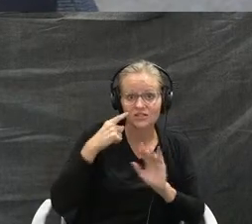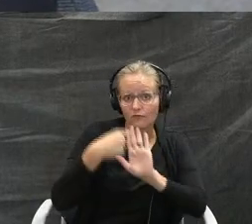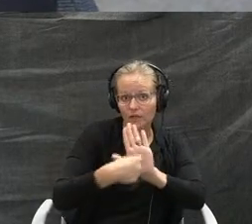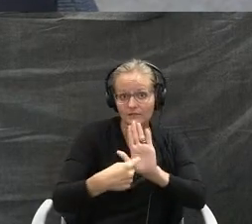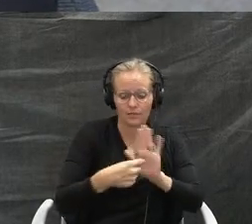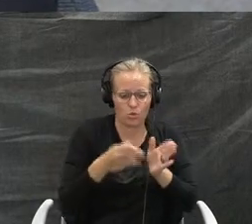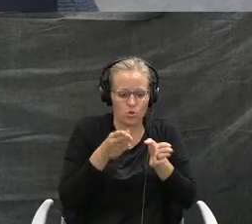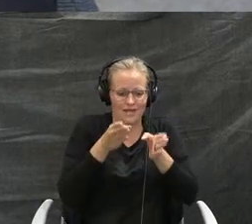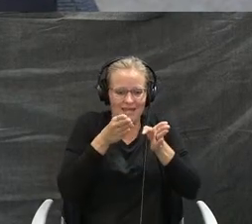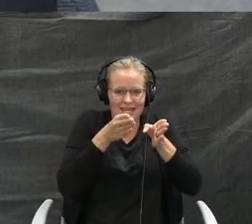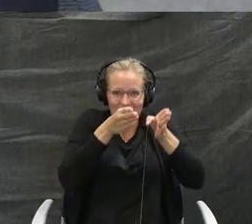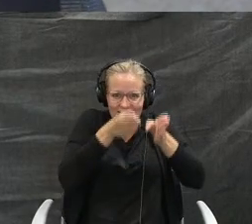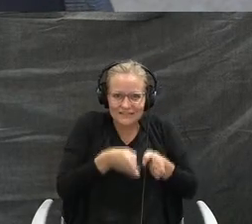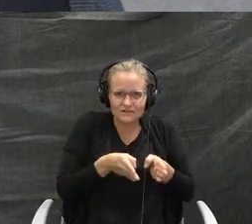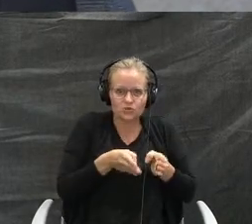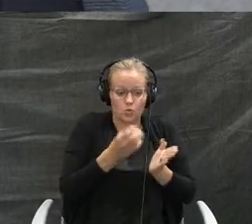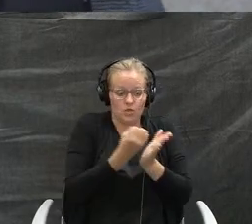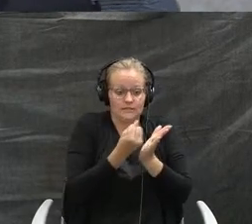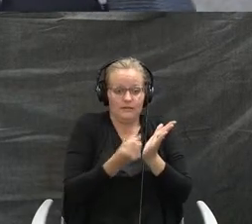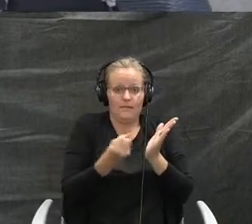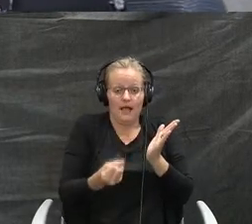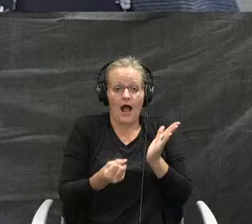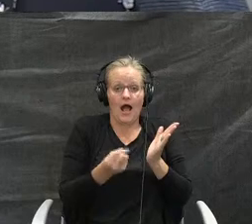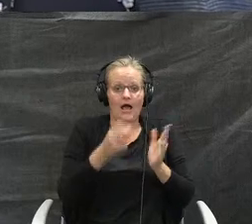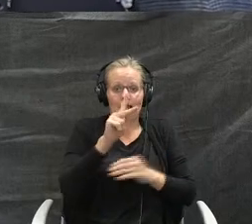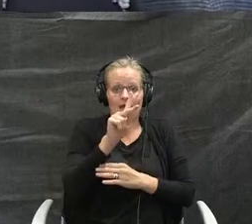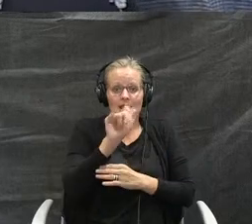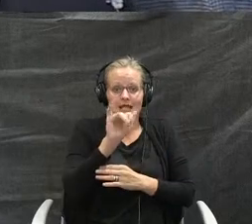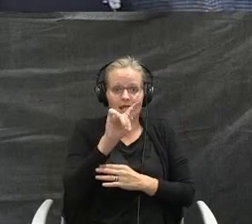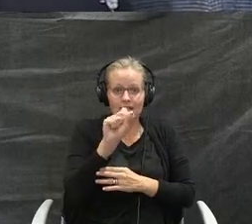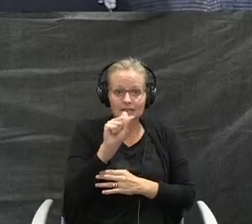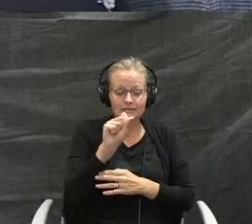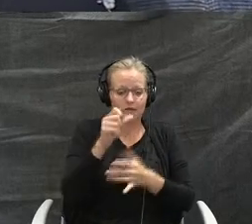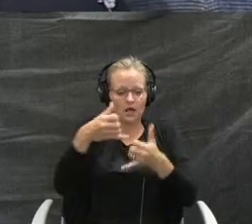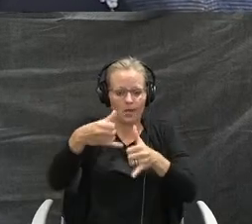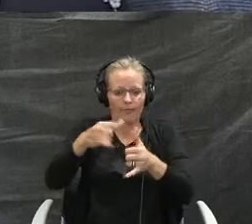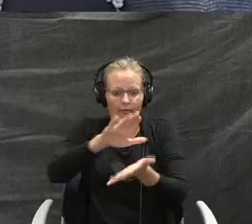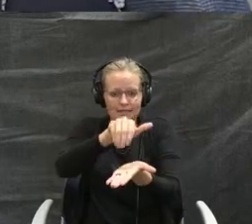an choice time play kits as a parent of a senior. My only hope